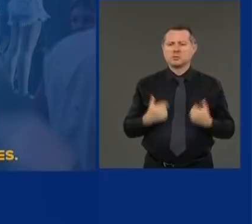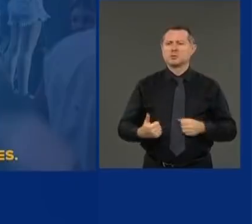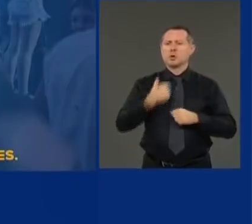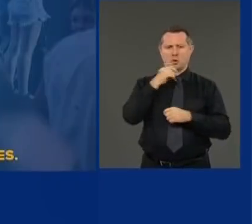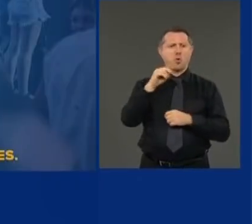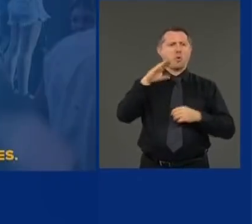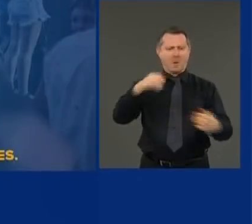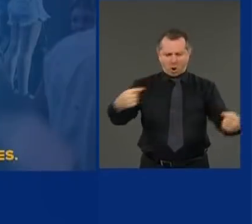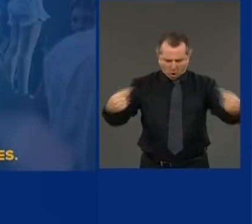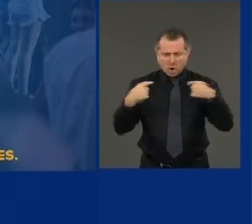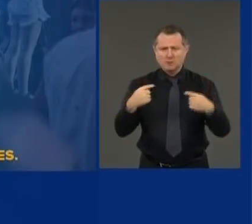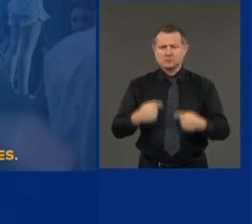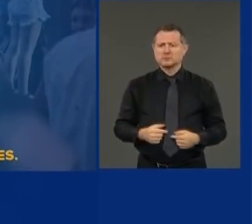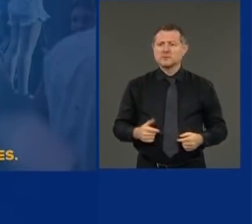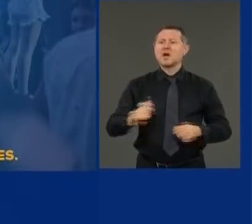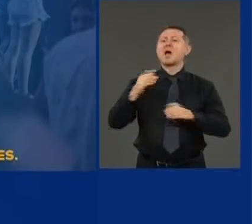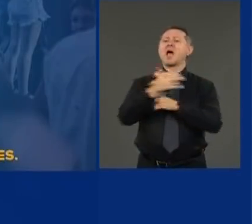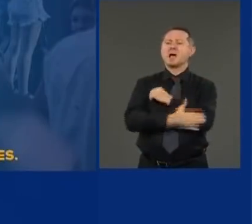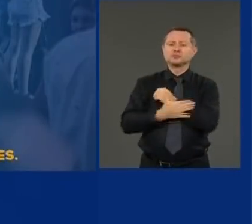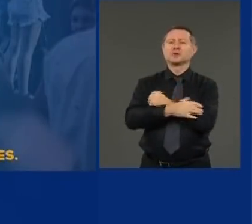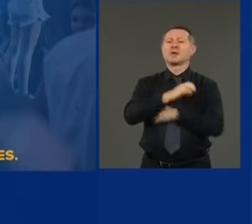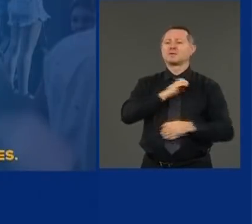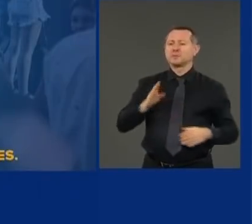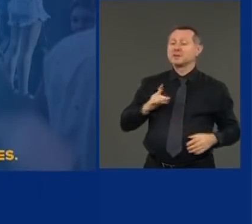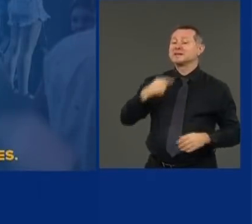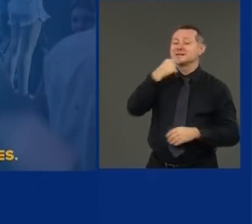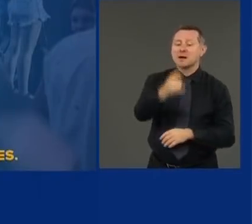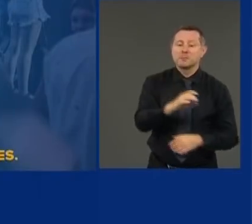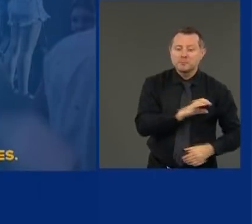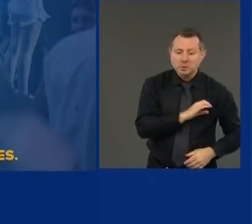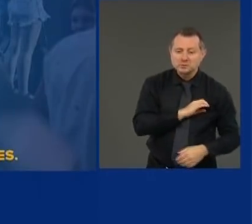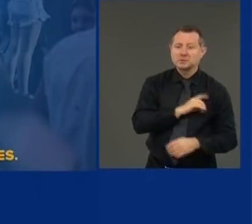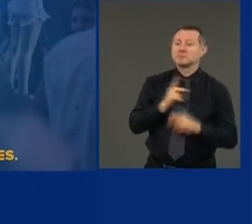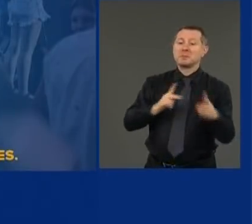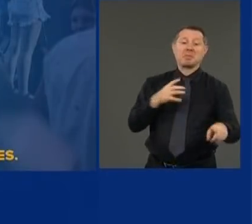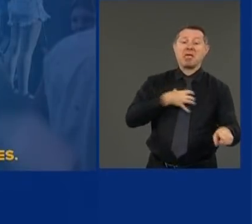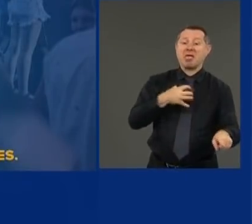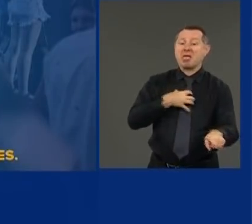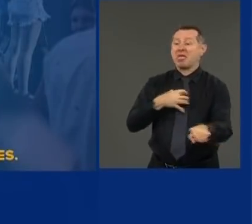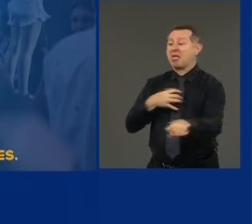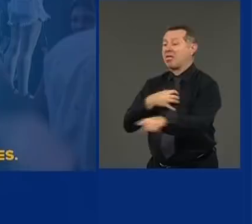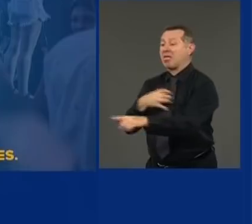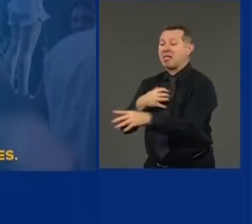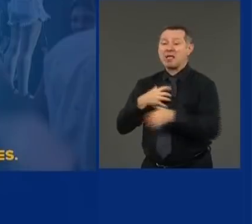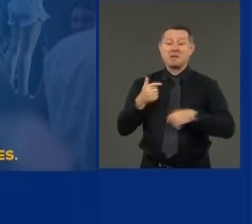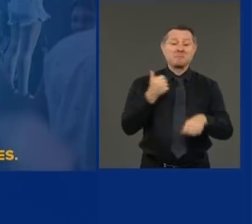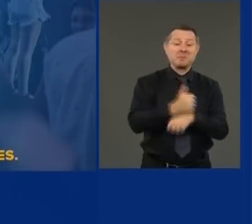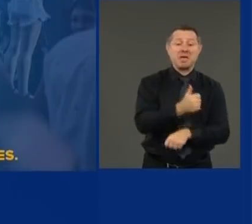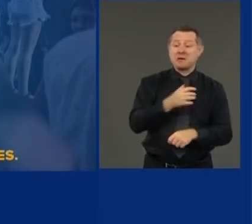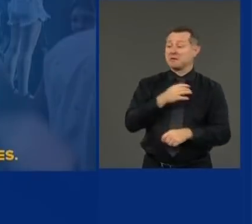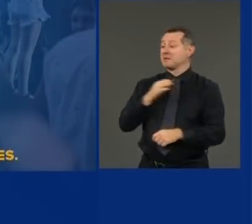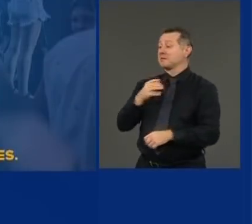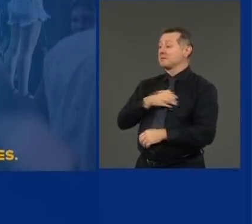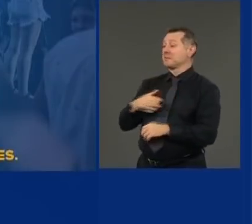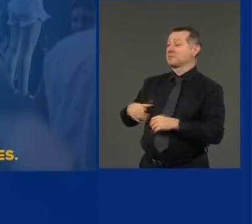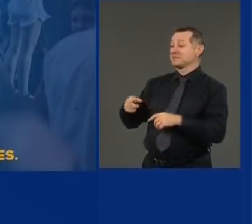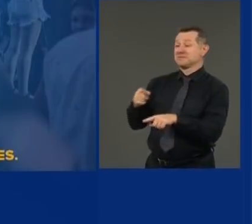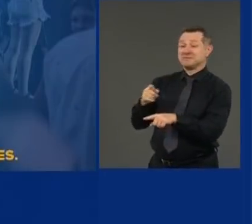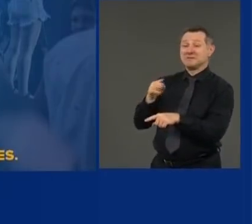THEY CAN SAY DON'T BLAME THE MAYOR, IT'S THE GOVERNOR. BLAME GOVERNOR CUOMO. COUNTY EXECUTIVE, TELL YOUR